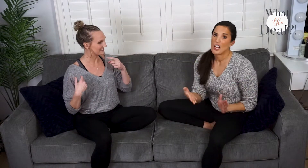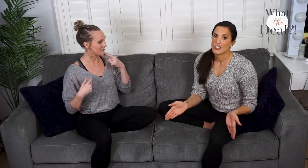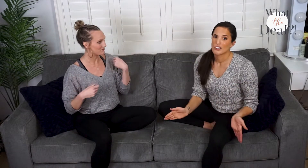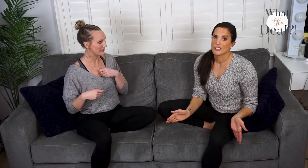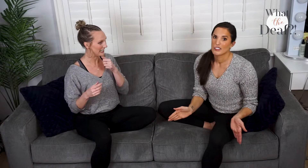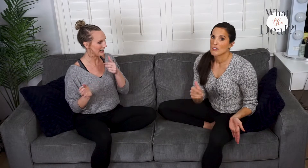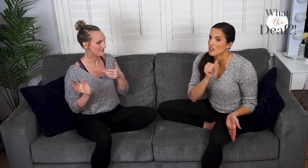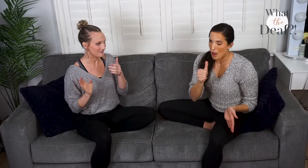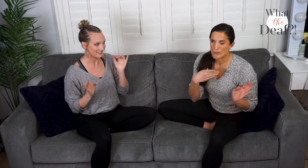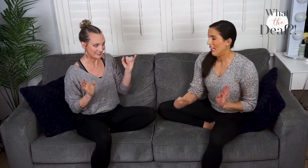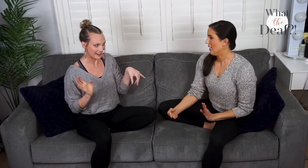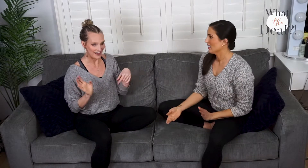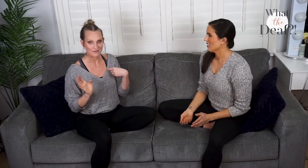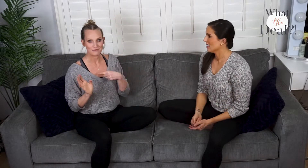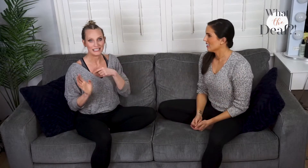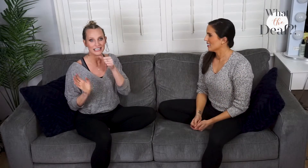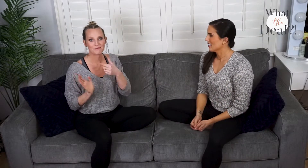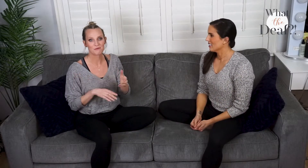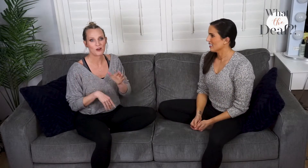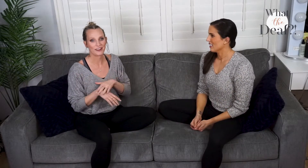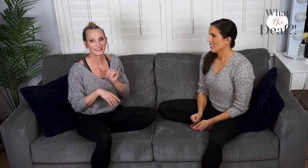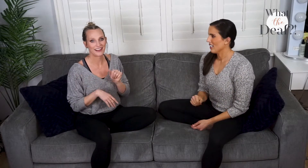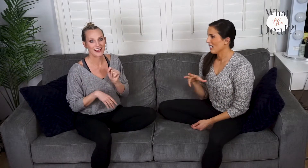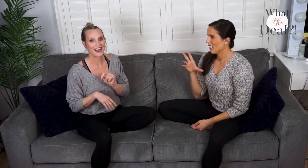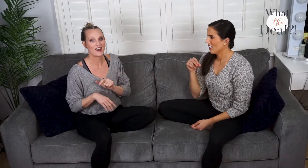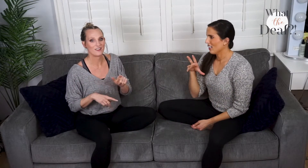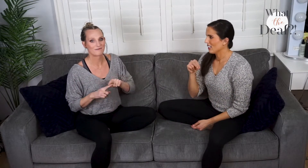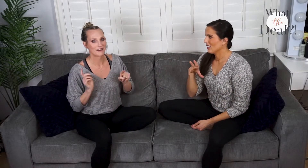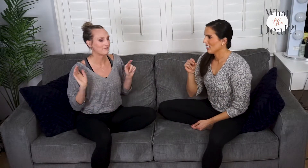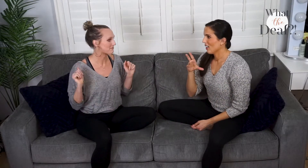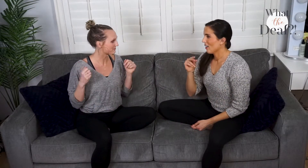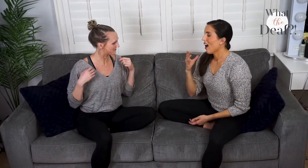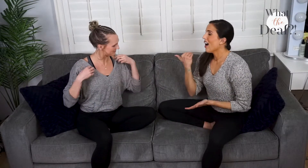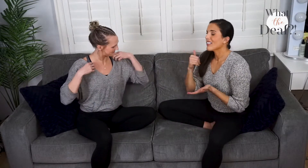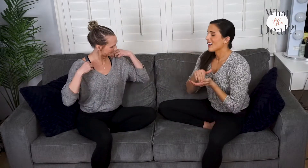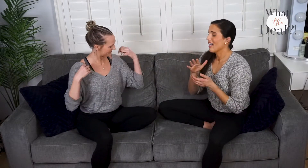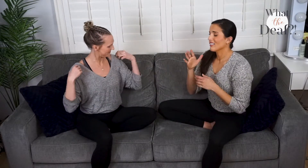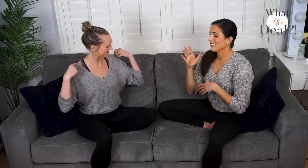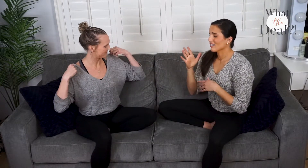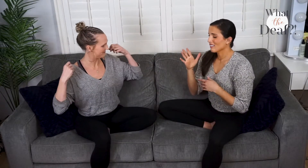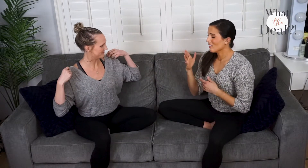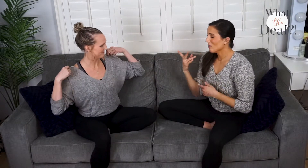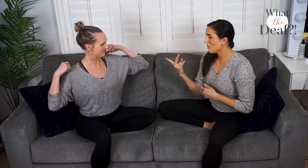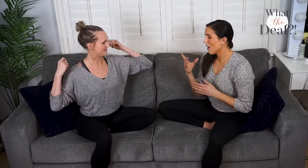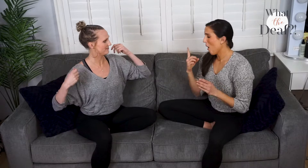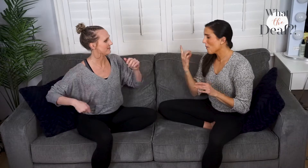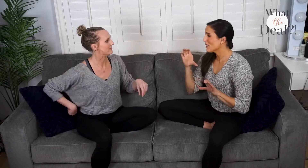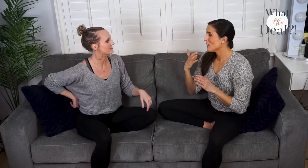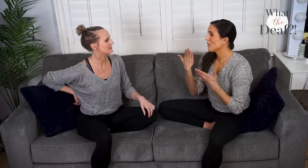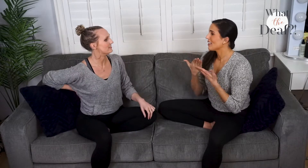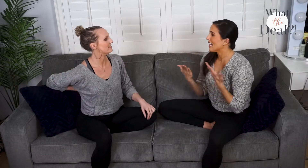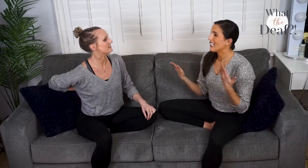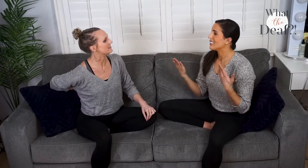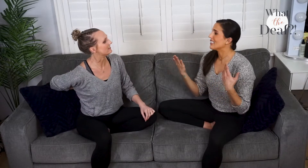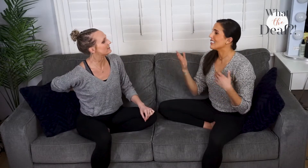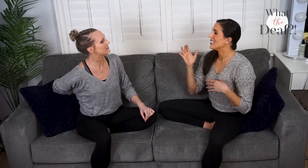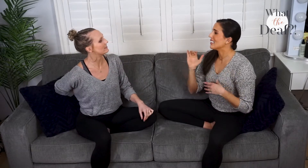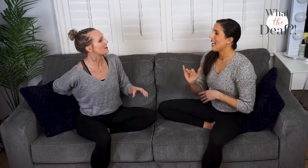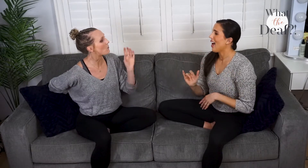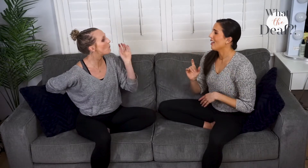I mean we didn't plan on this. Uh, yeah. I was gonna say, we did not plan on this at all. No, no, no, no, no. Again, we always tend to do things that...